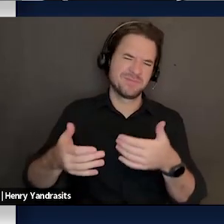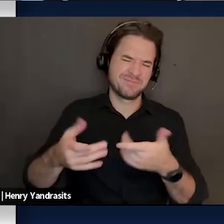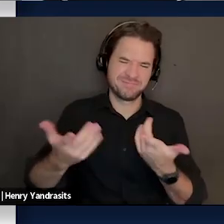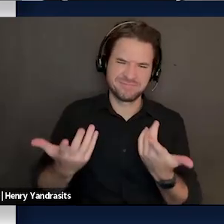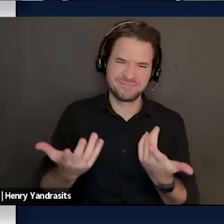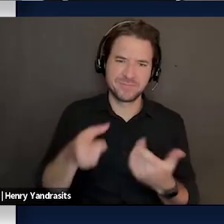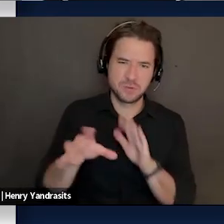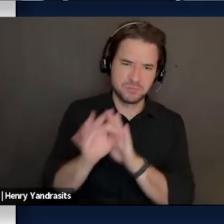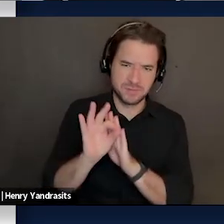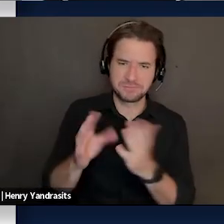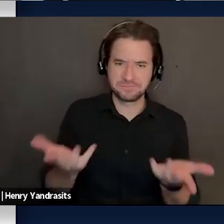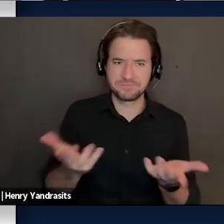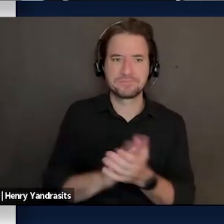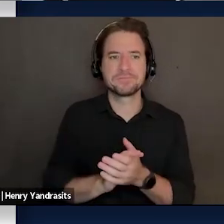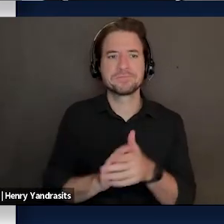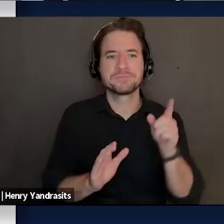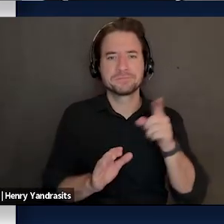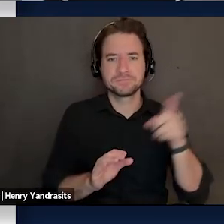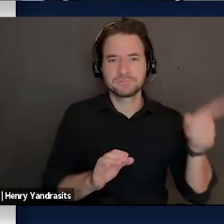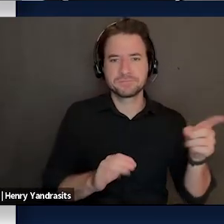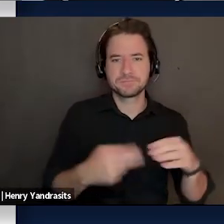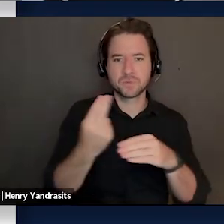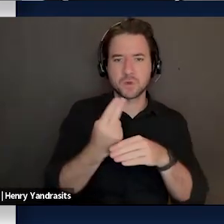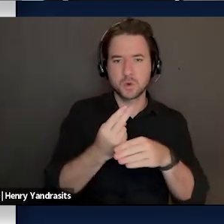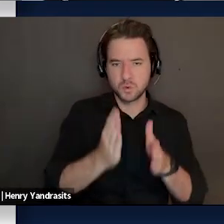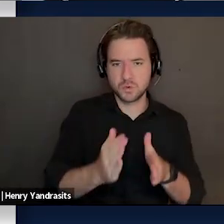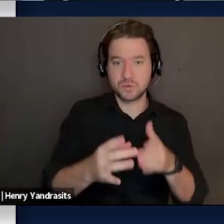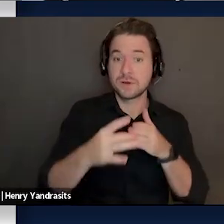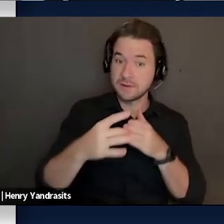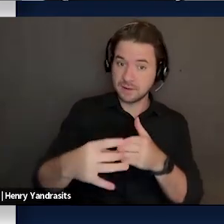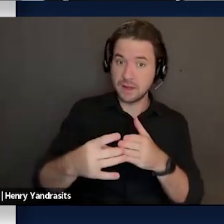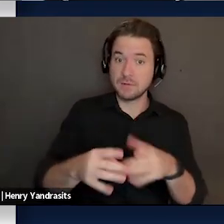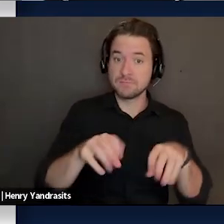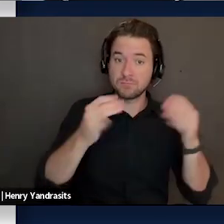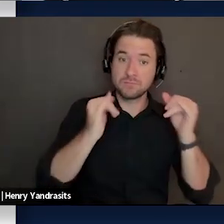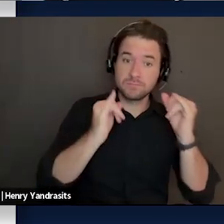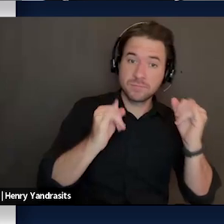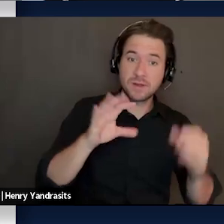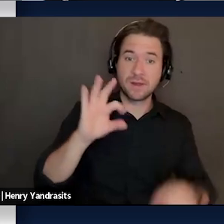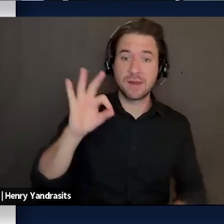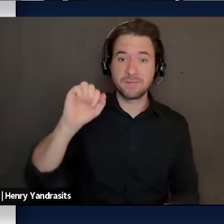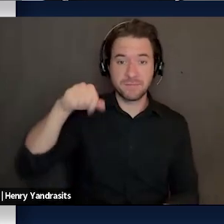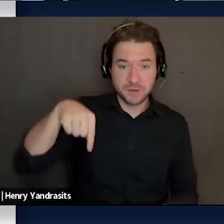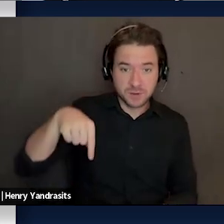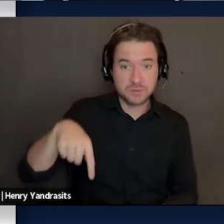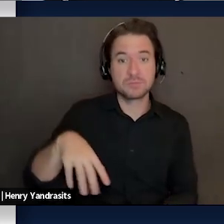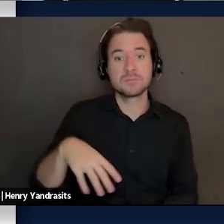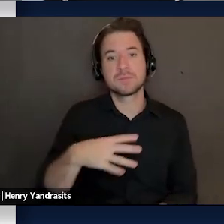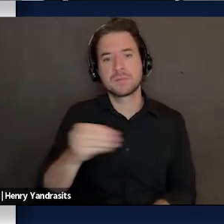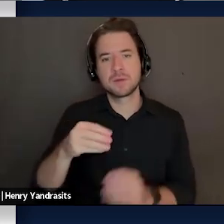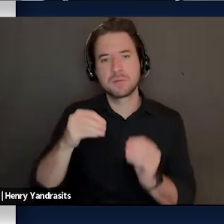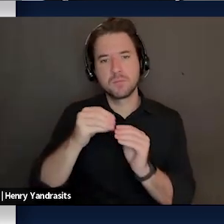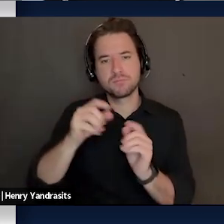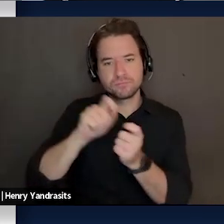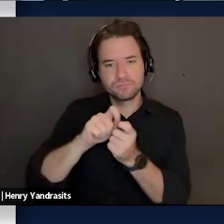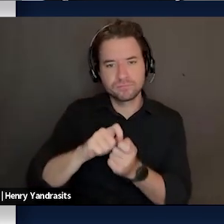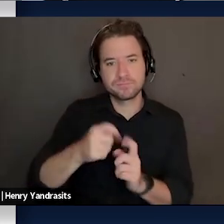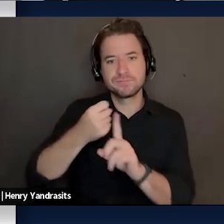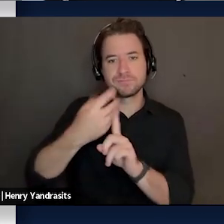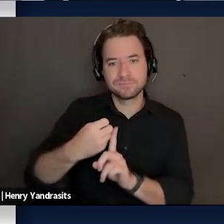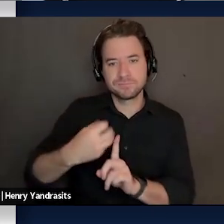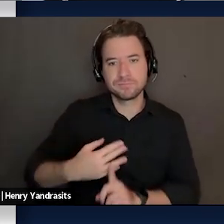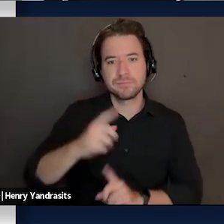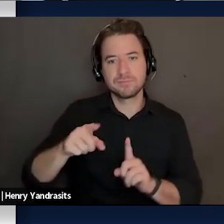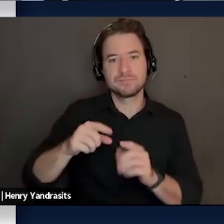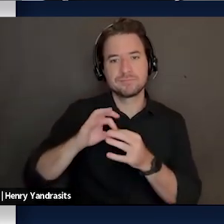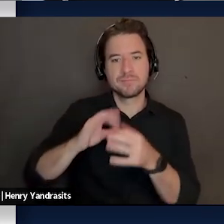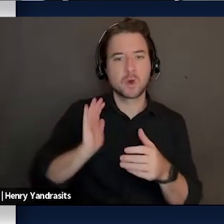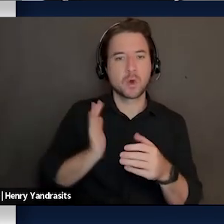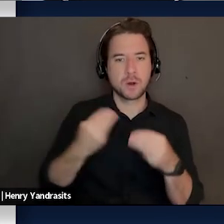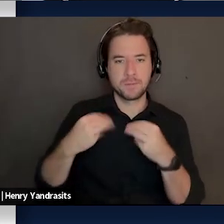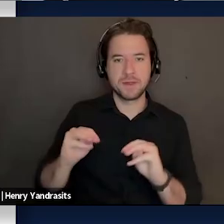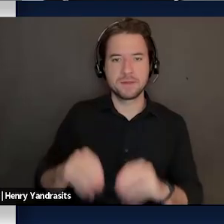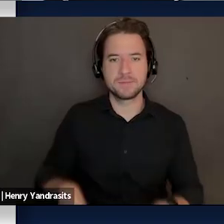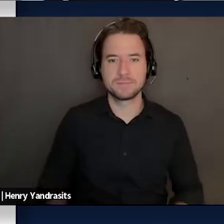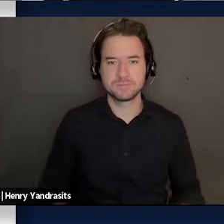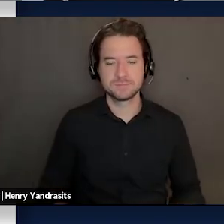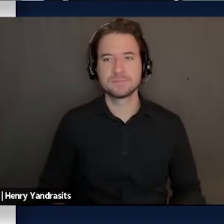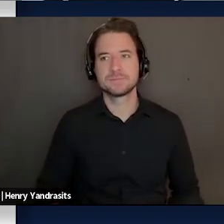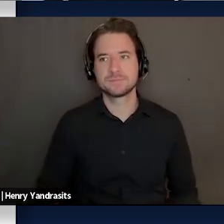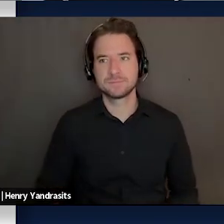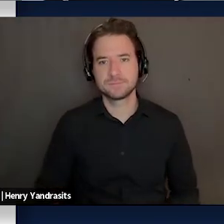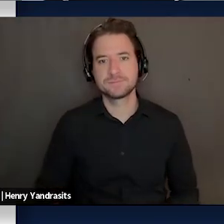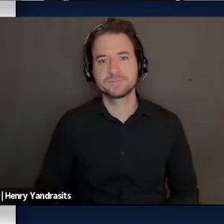We also have, um, a user guide that provides instructions, frequently asked questions, and more details about the methodology used to develop the dashboard.